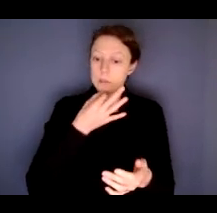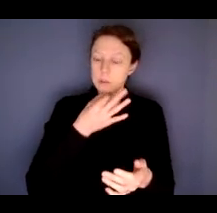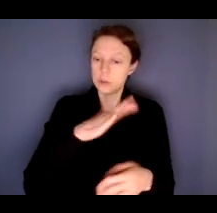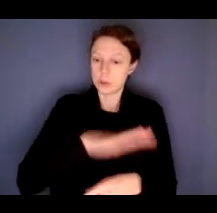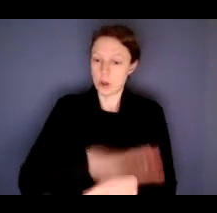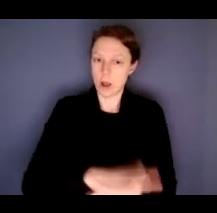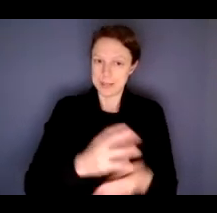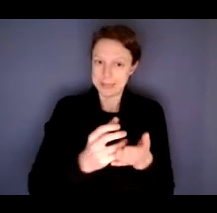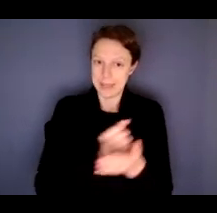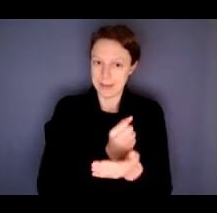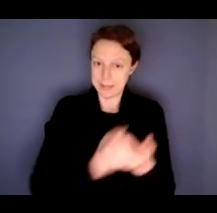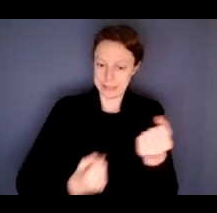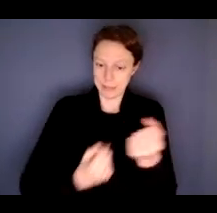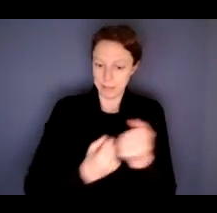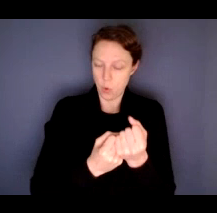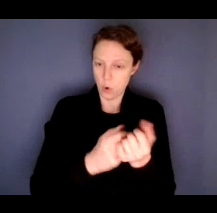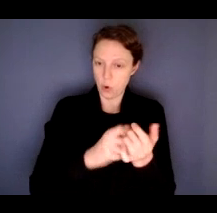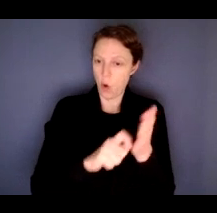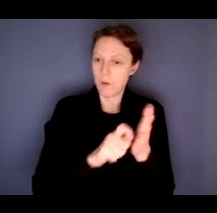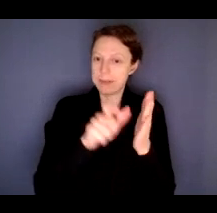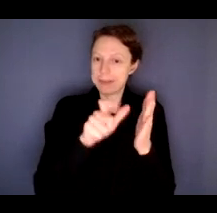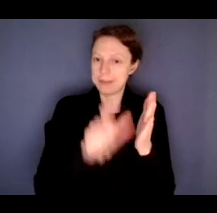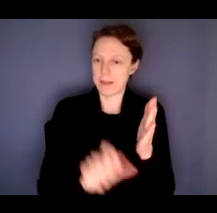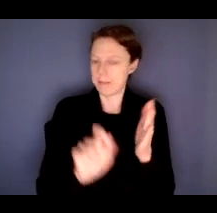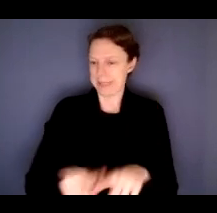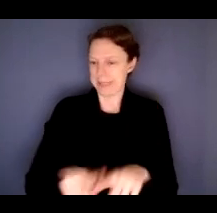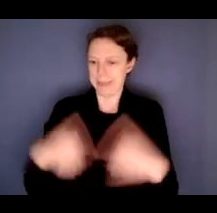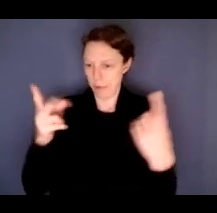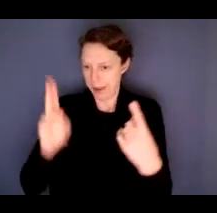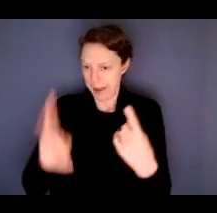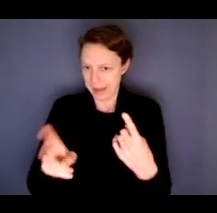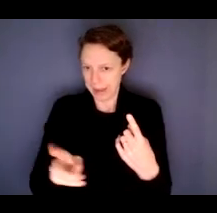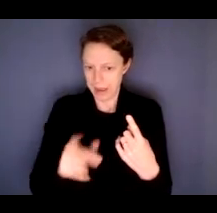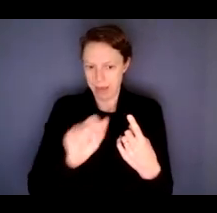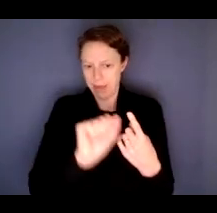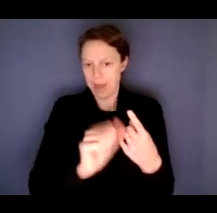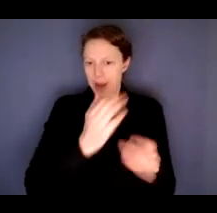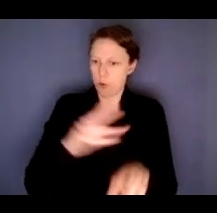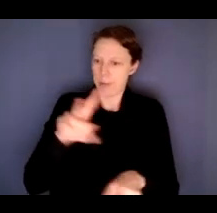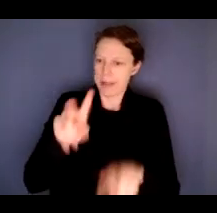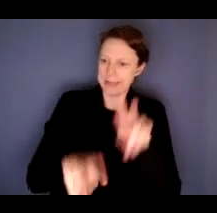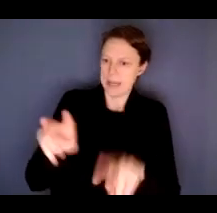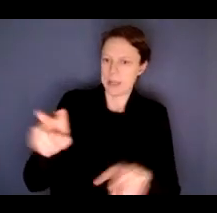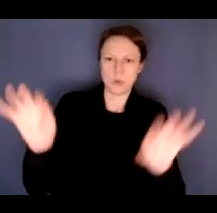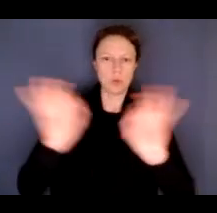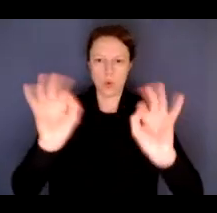service centres. Now, their job is not to assess. And that's very important because sometimes our